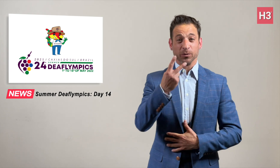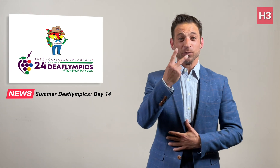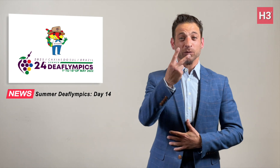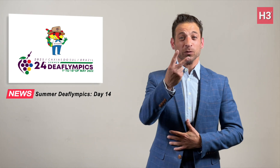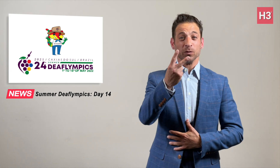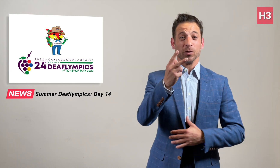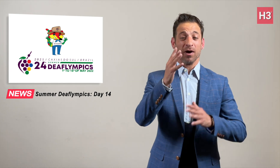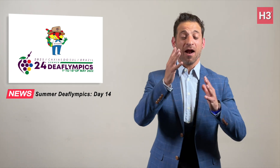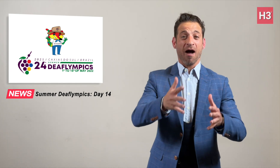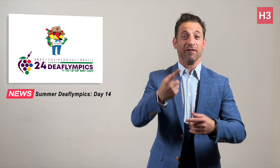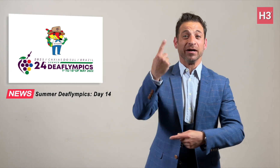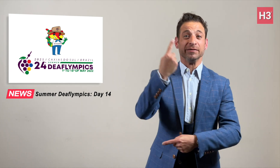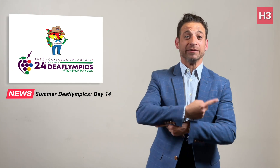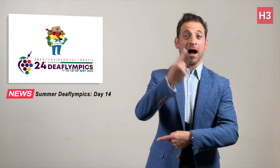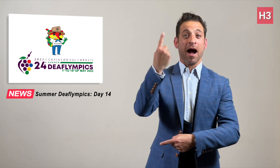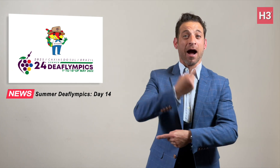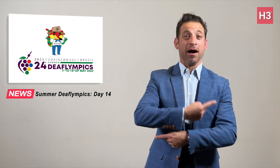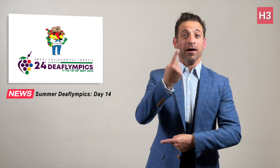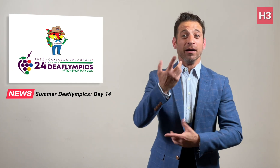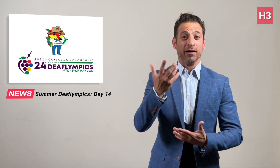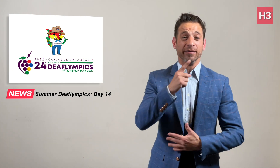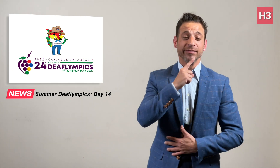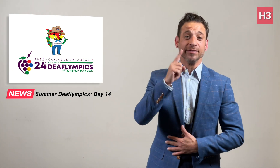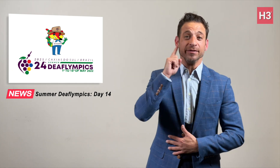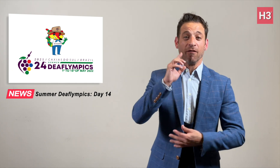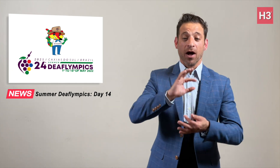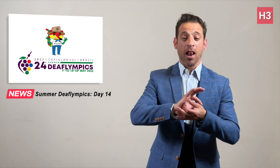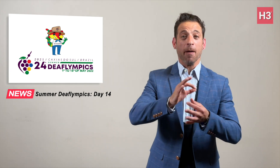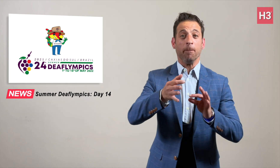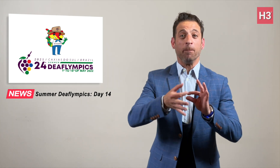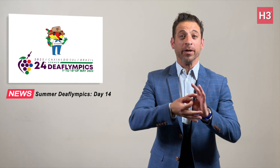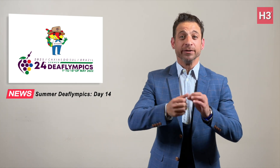There are two more days of Deaflympics